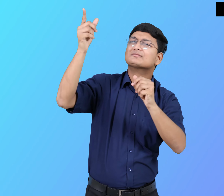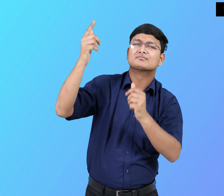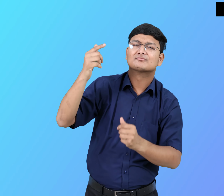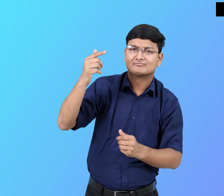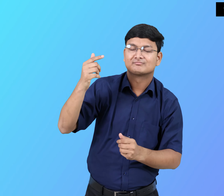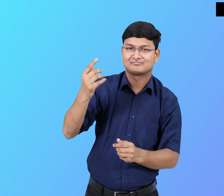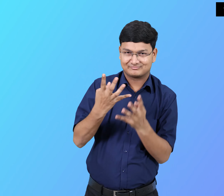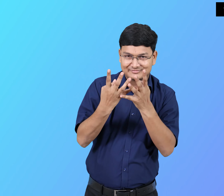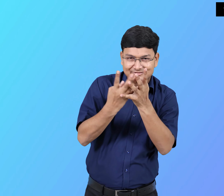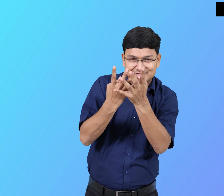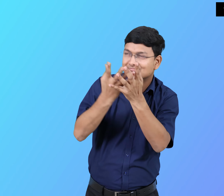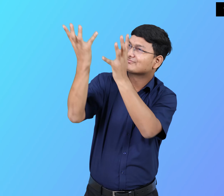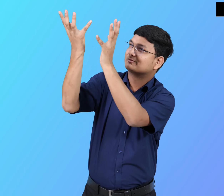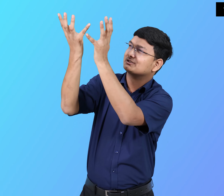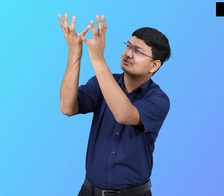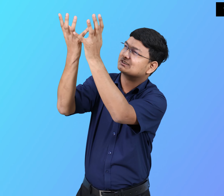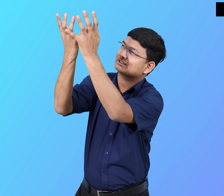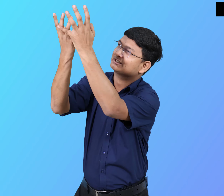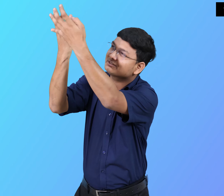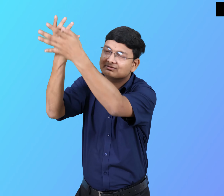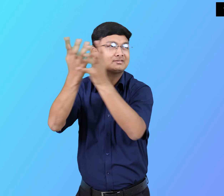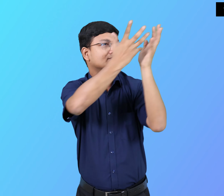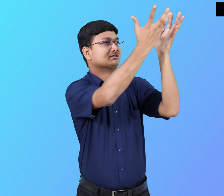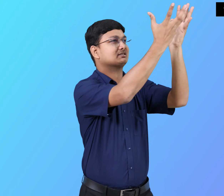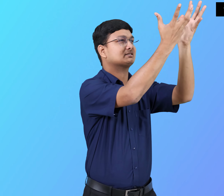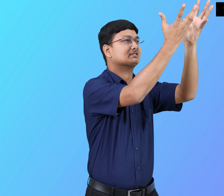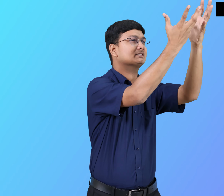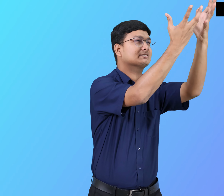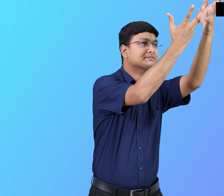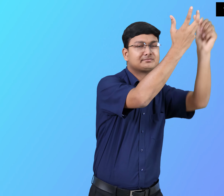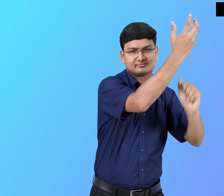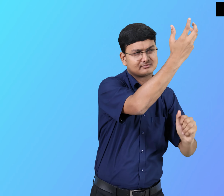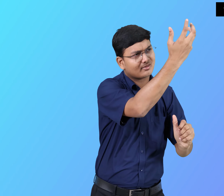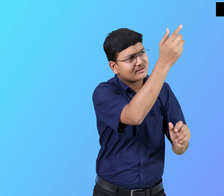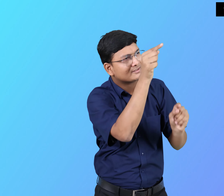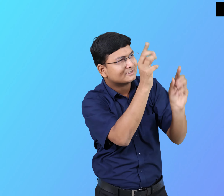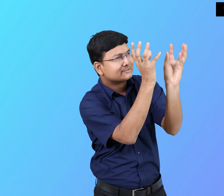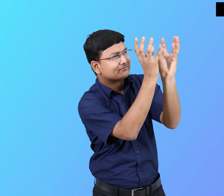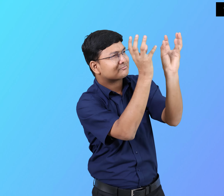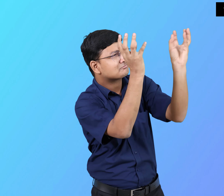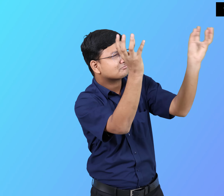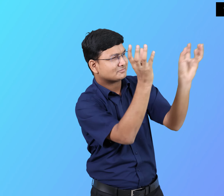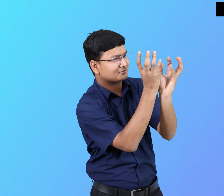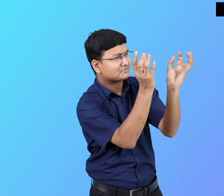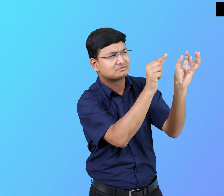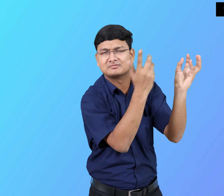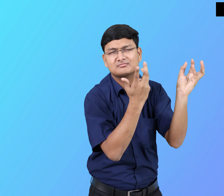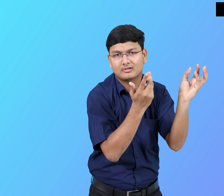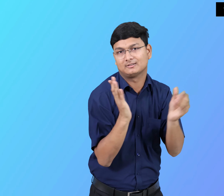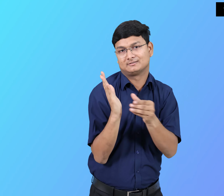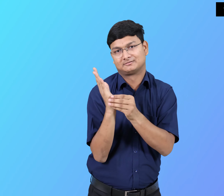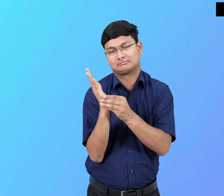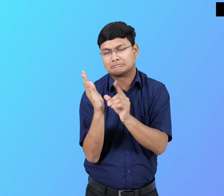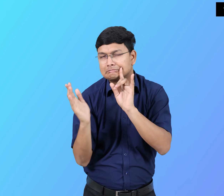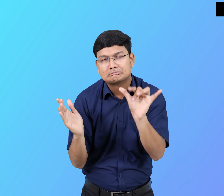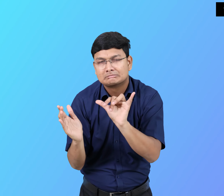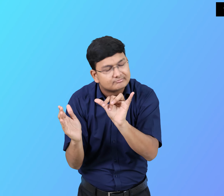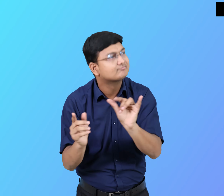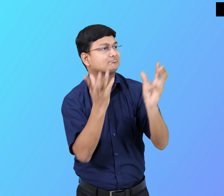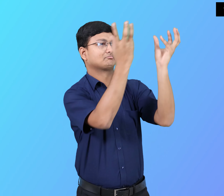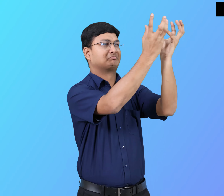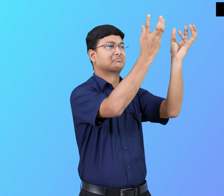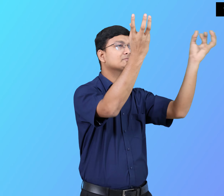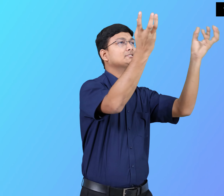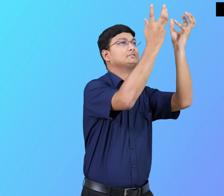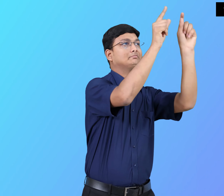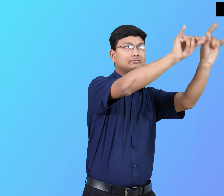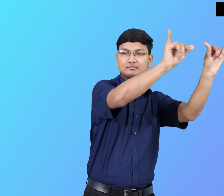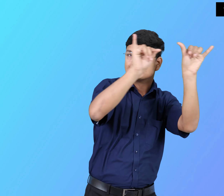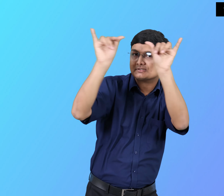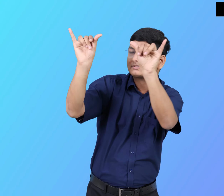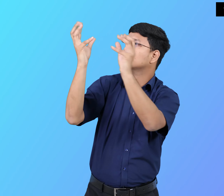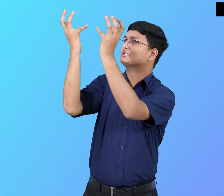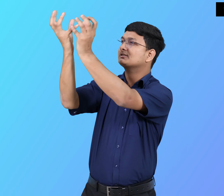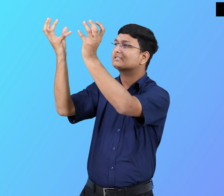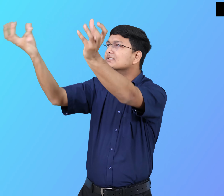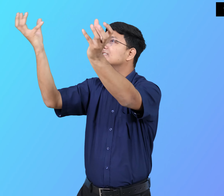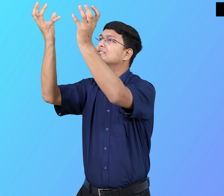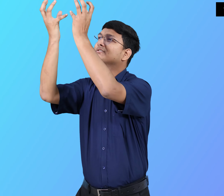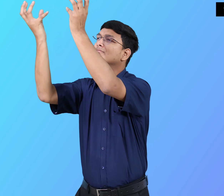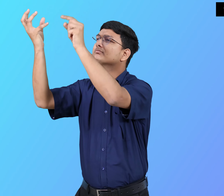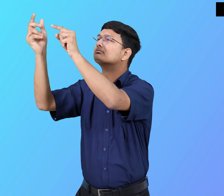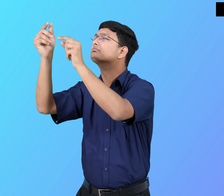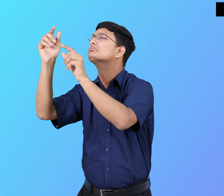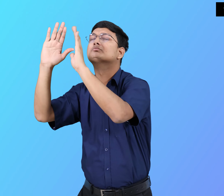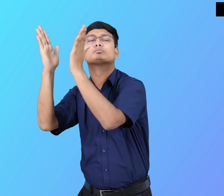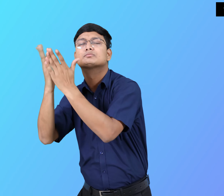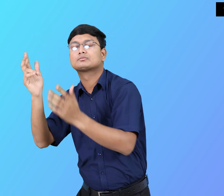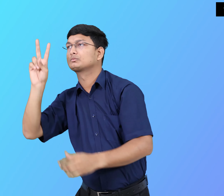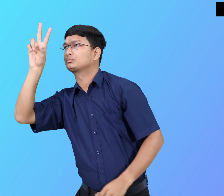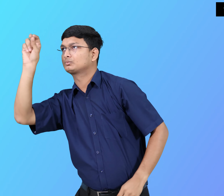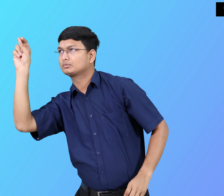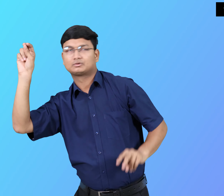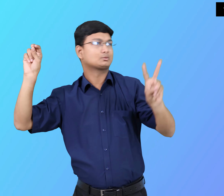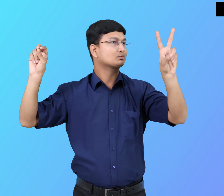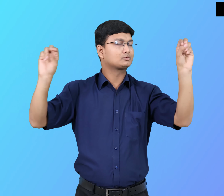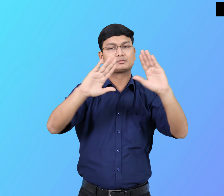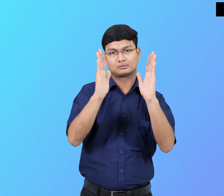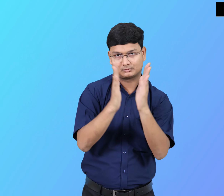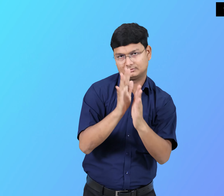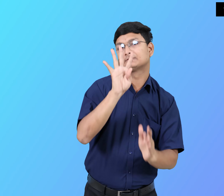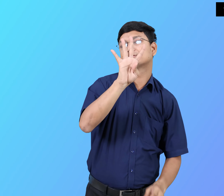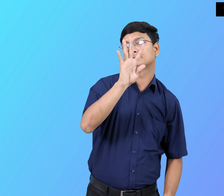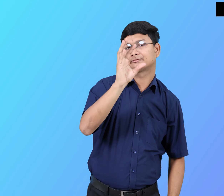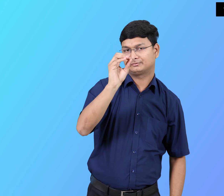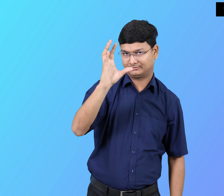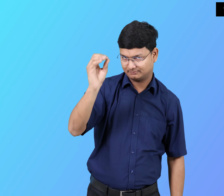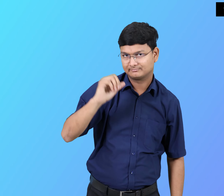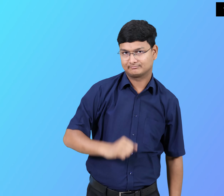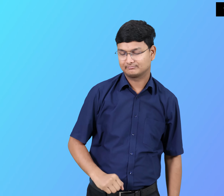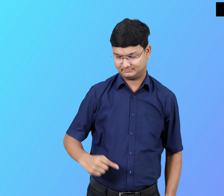2 pillars; 2 bowl-shaped capitals for the top of the pillars; 2 nets made of bronze chains to decorate the capitals; 400 pomegranates to make two rows around each net covering the capitals;